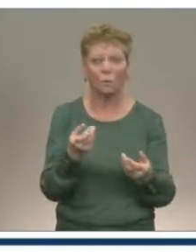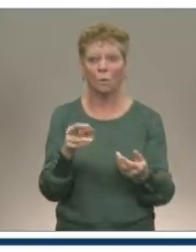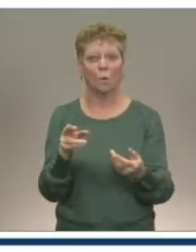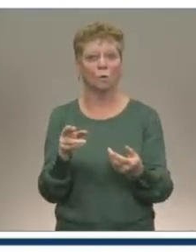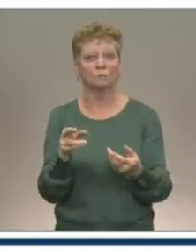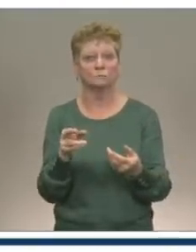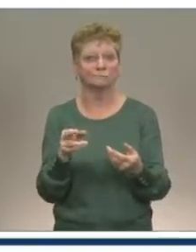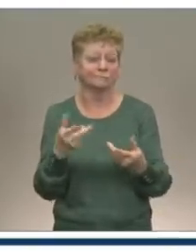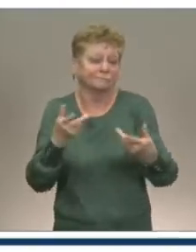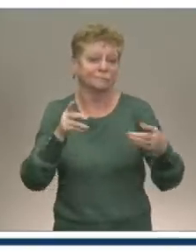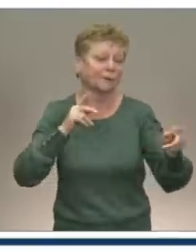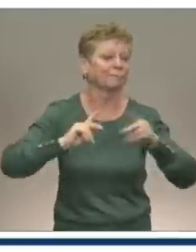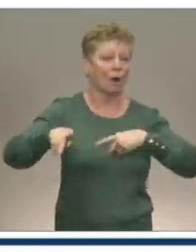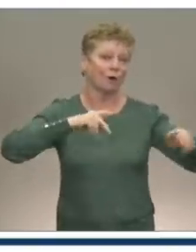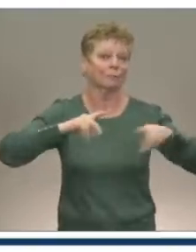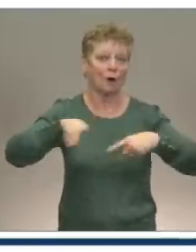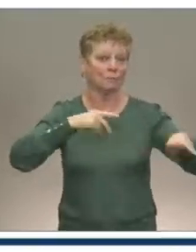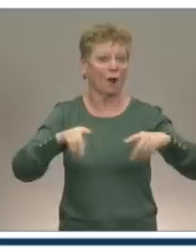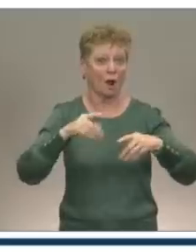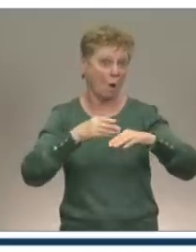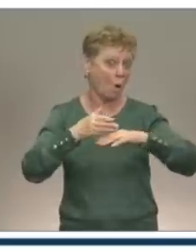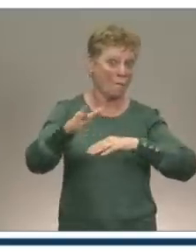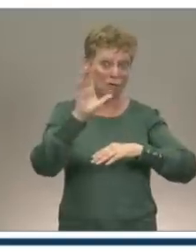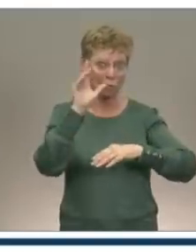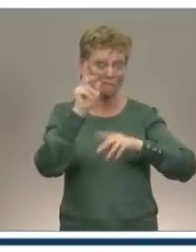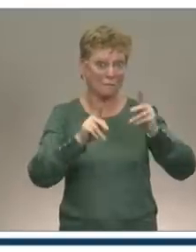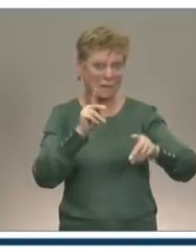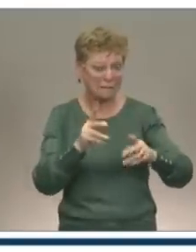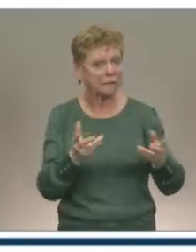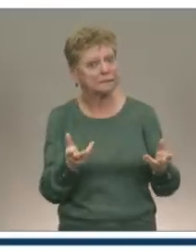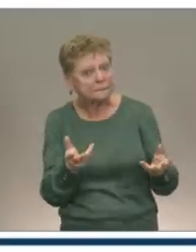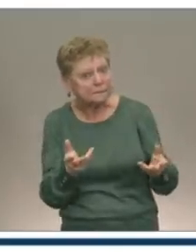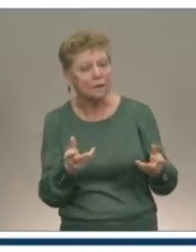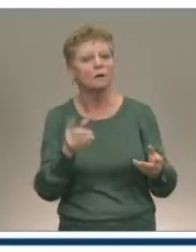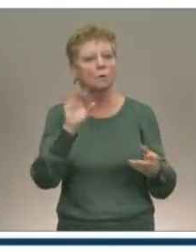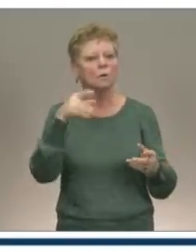parties more than 25 people we'll we are going to be working with our enforcement colleagues